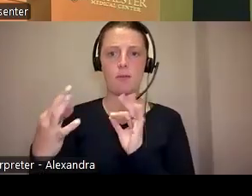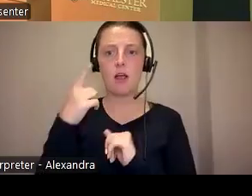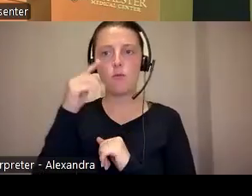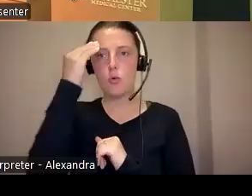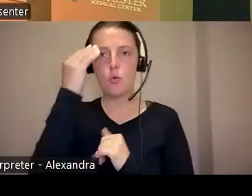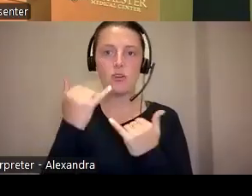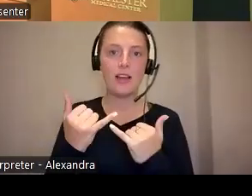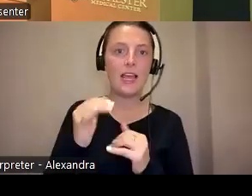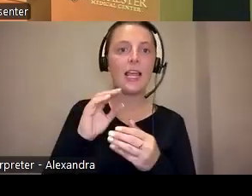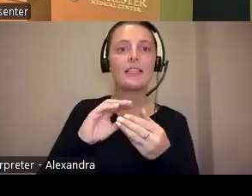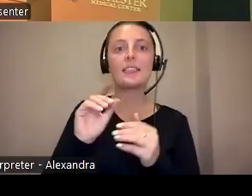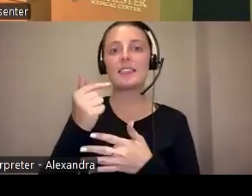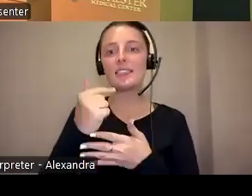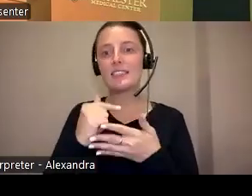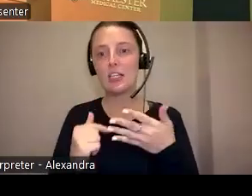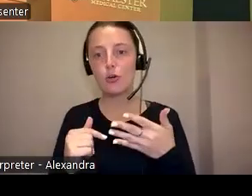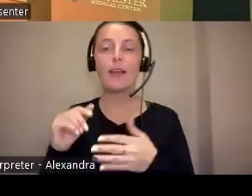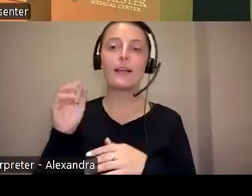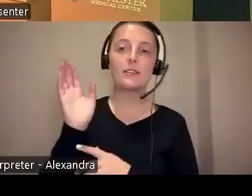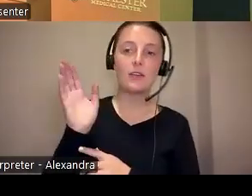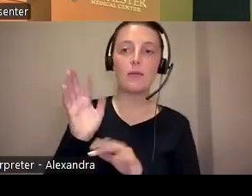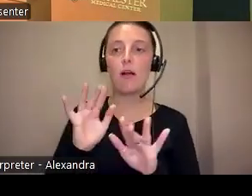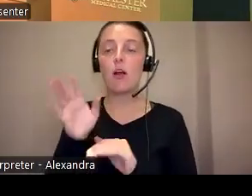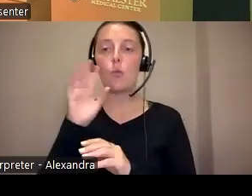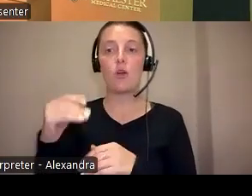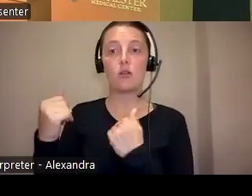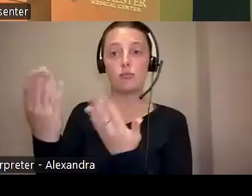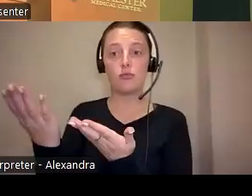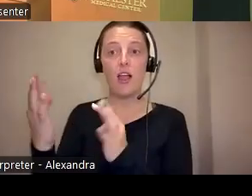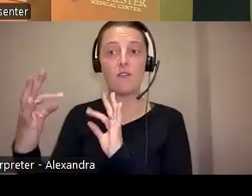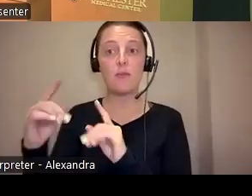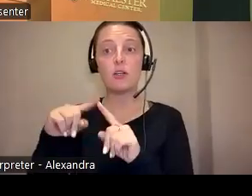feedback with the speakers when they come, but it also ensures that you get continuing education